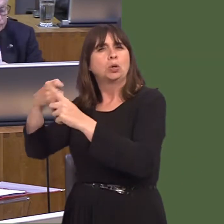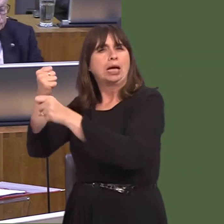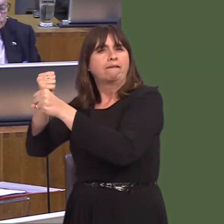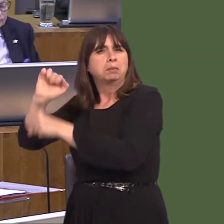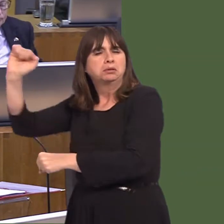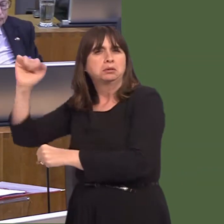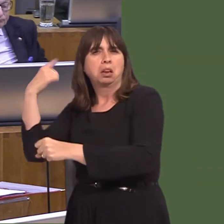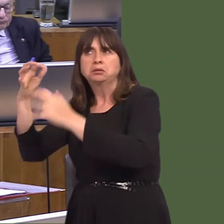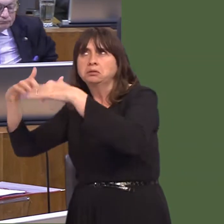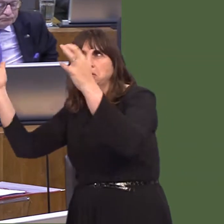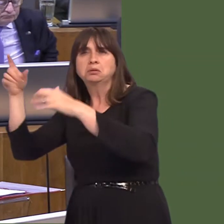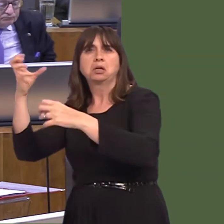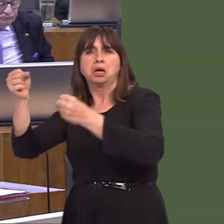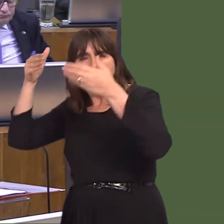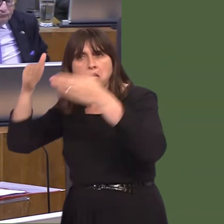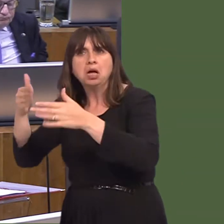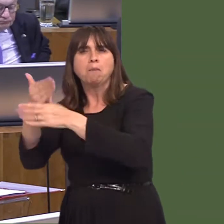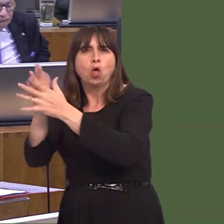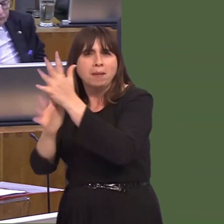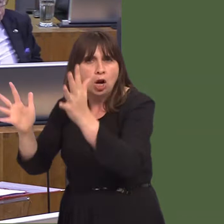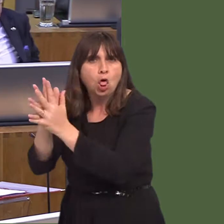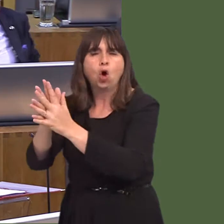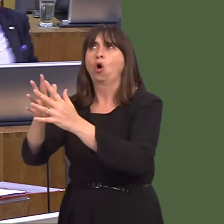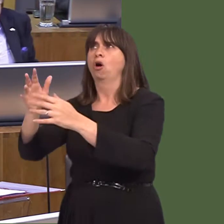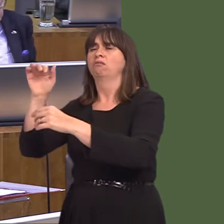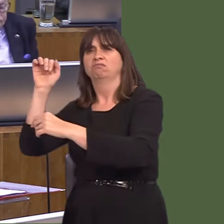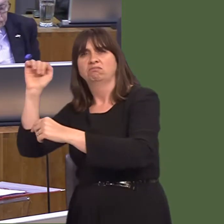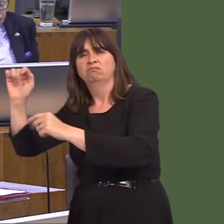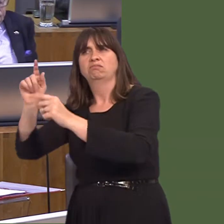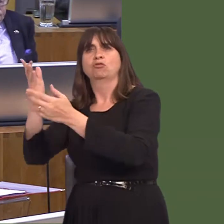benefits system, in terms of employment law, in terms of the setting of the real living wage.